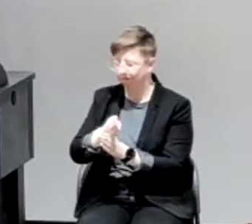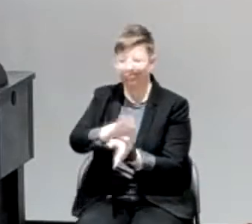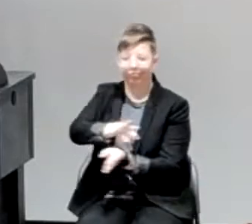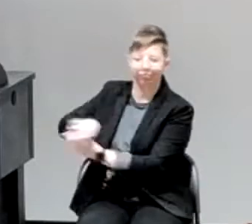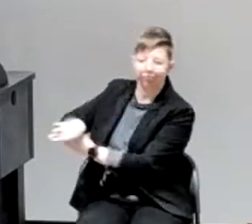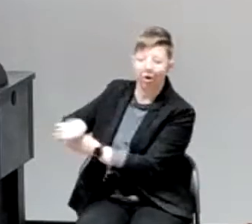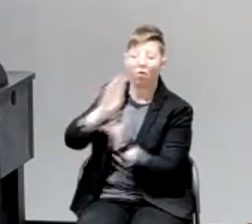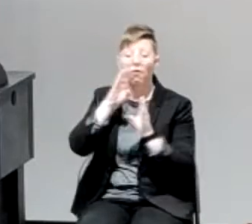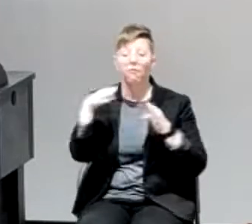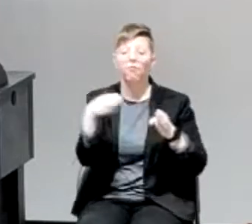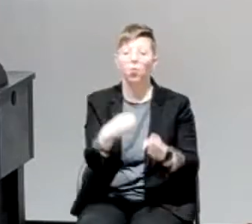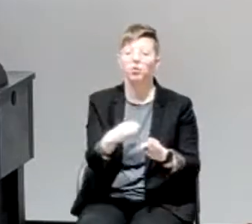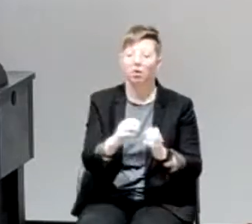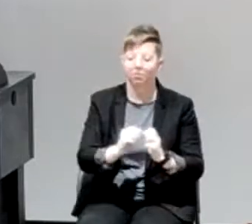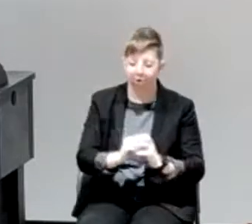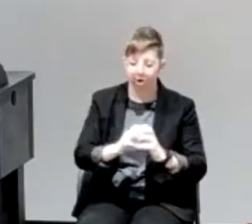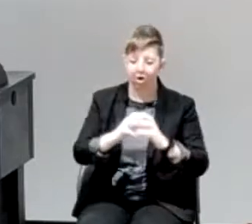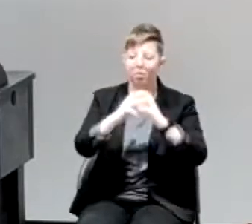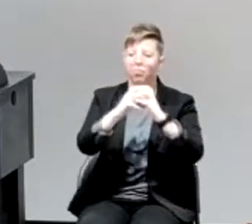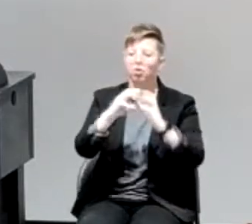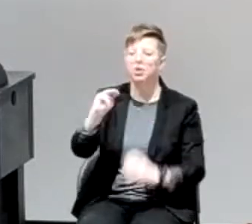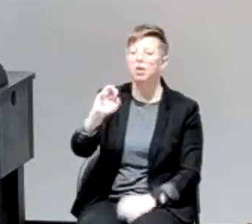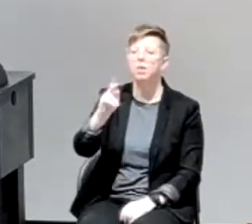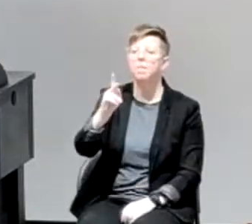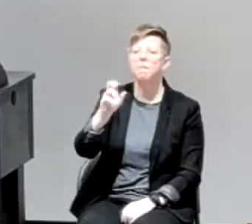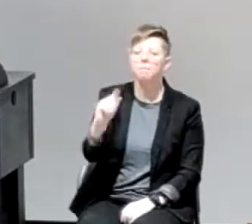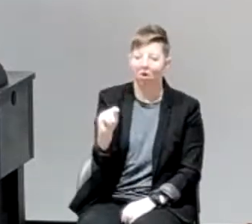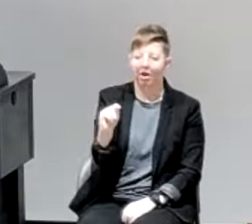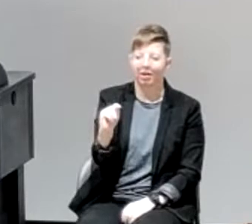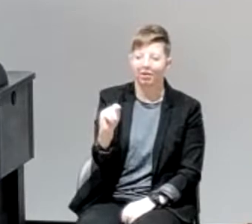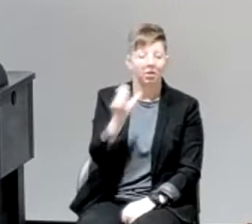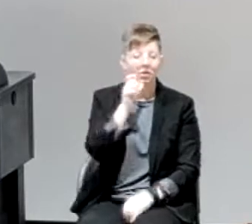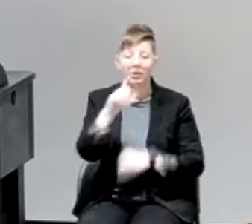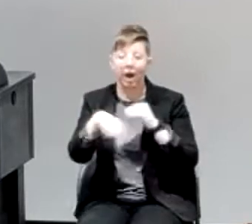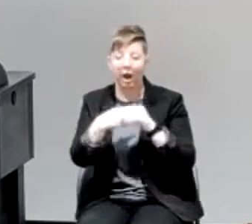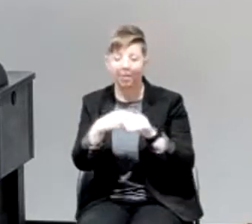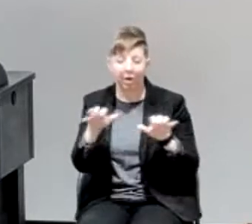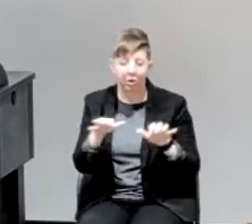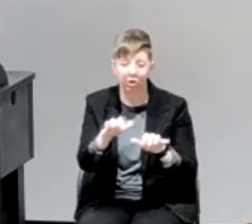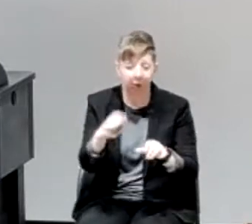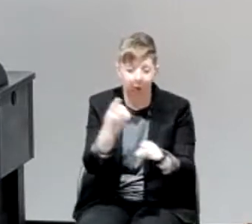in our society where it is the diversity that is the normal. So we started to focus on emerging markets.